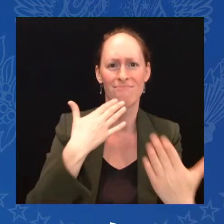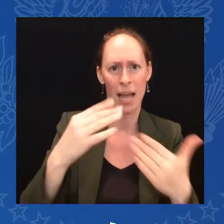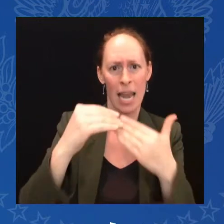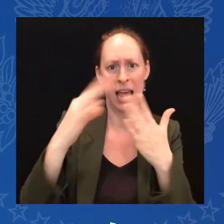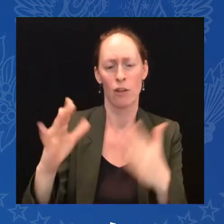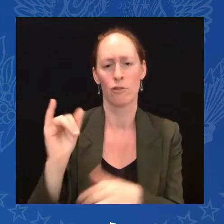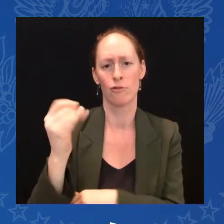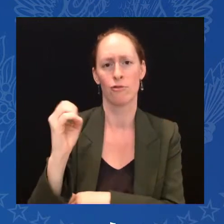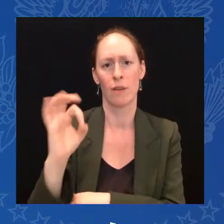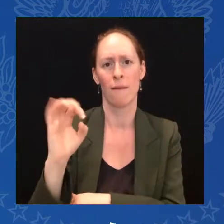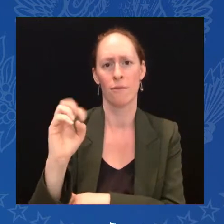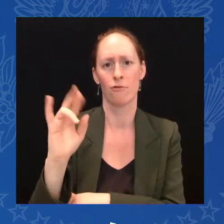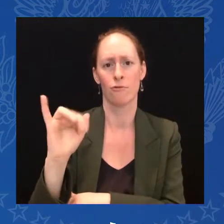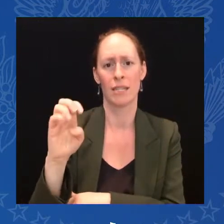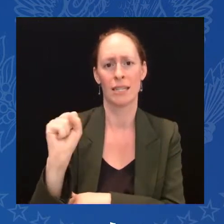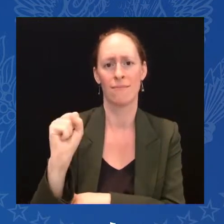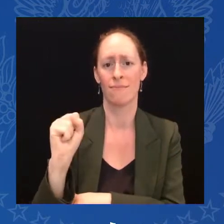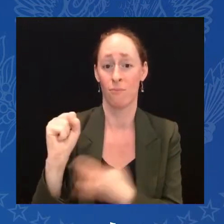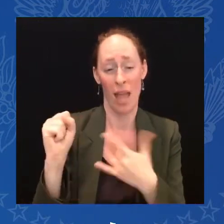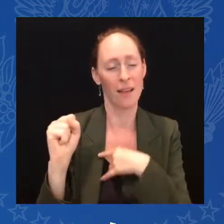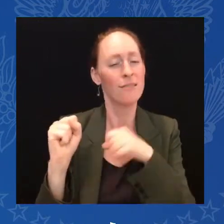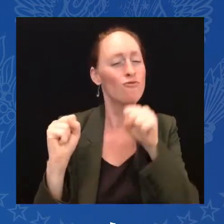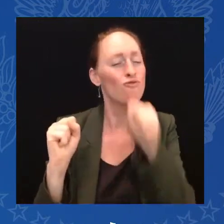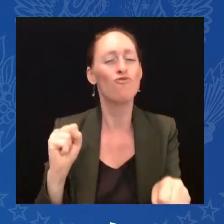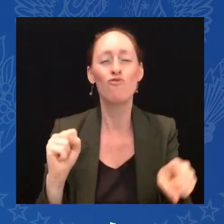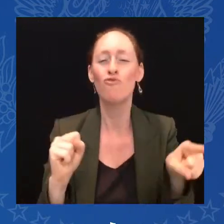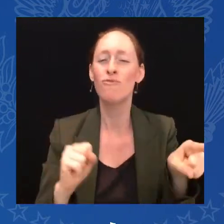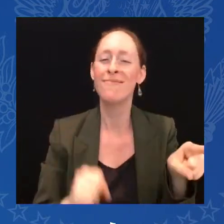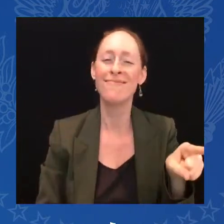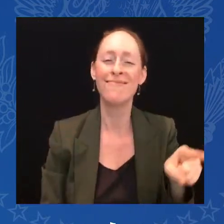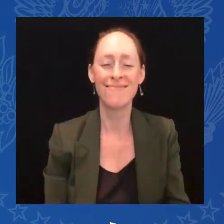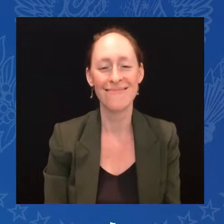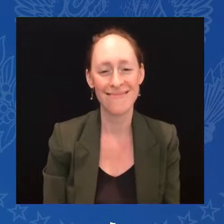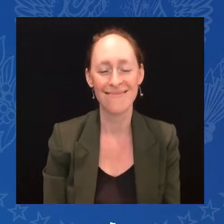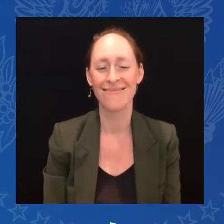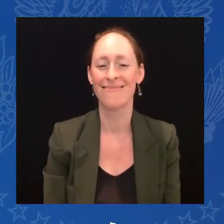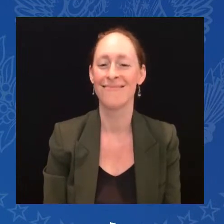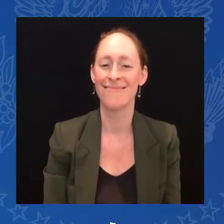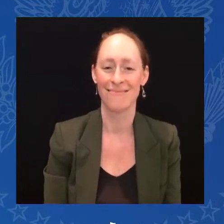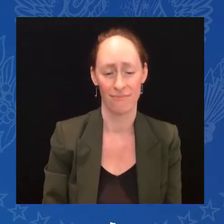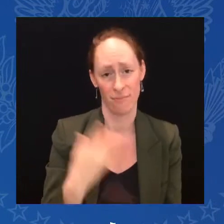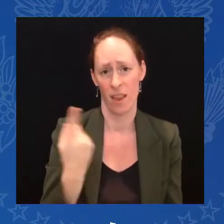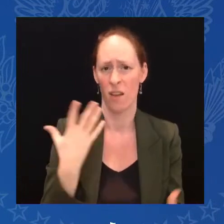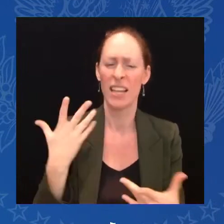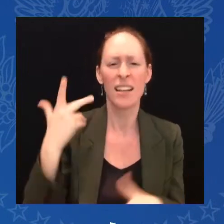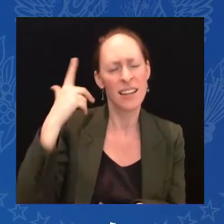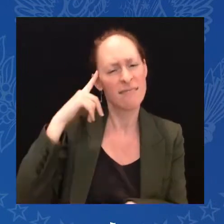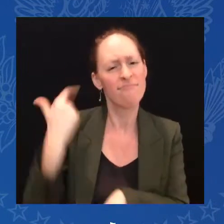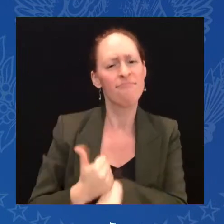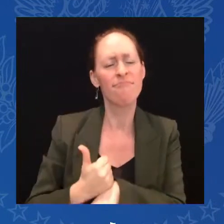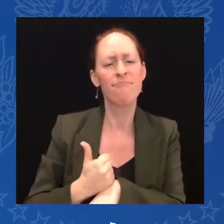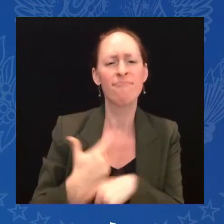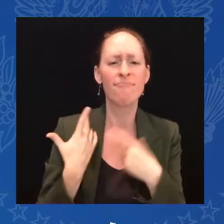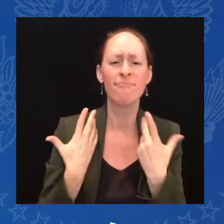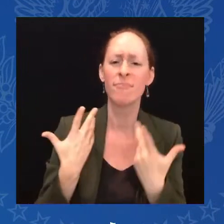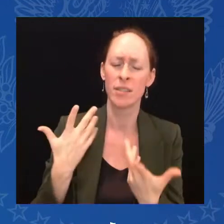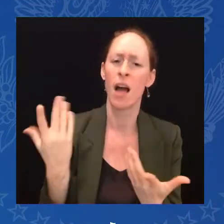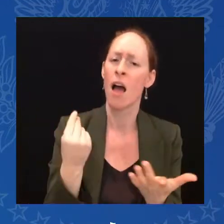he's got a -- he's got a backbone like a ramrod and he's got great integrity. And Speaker McCarthy, who --